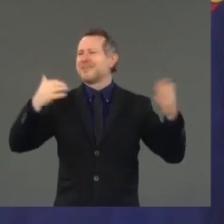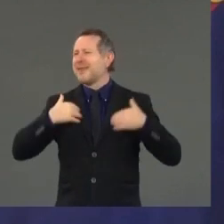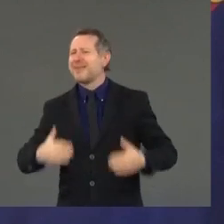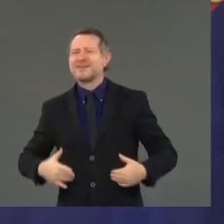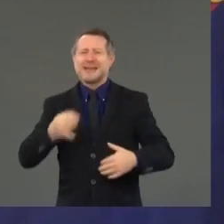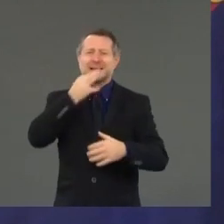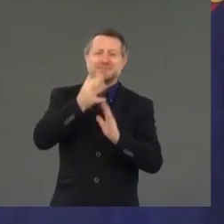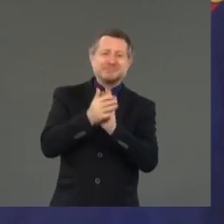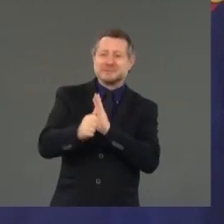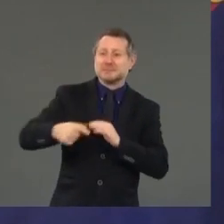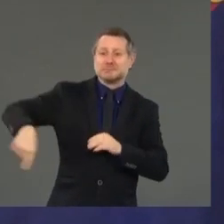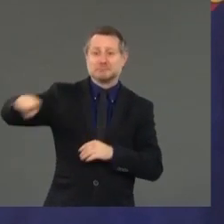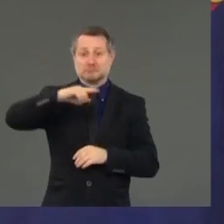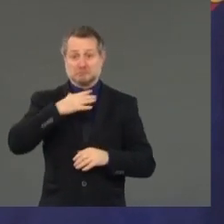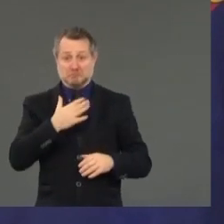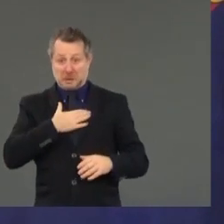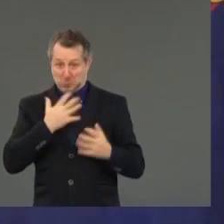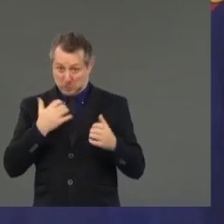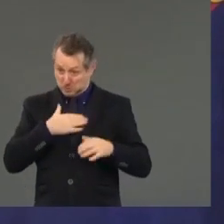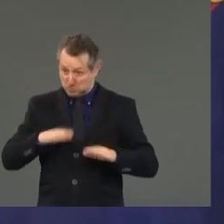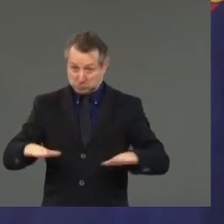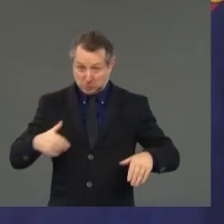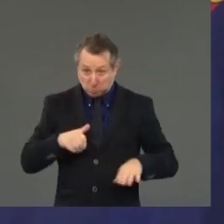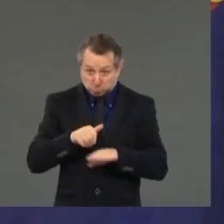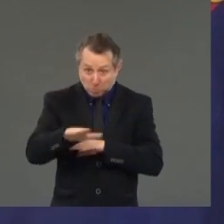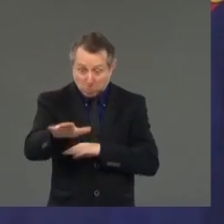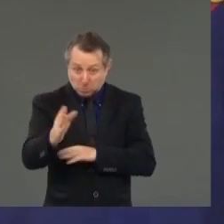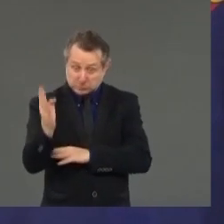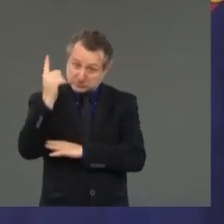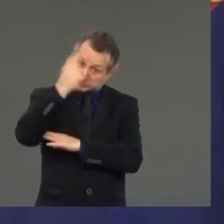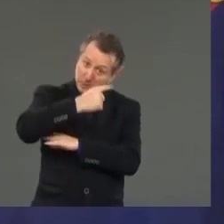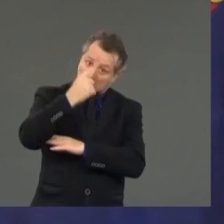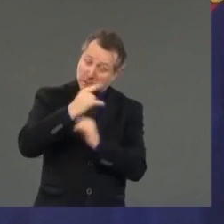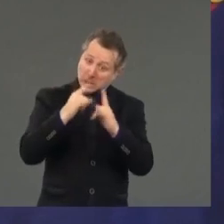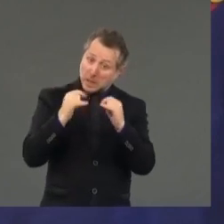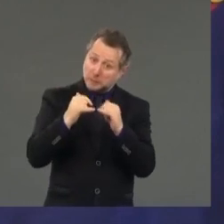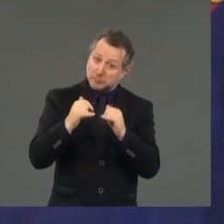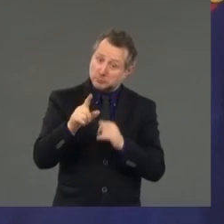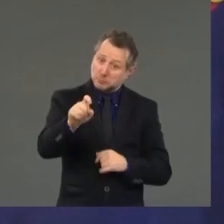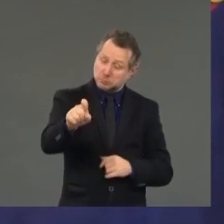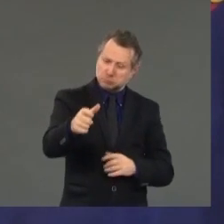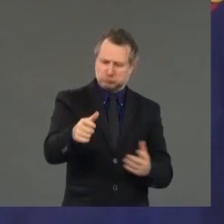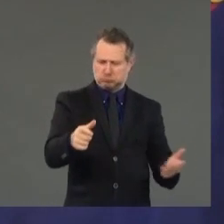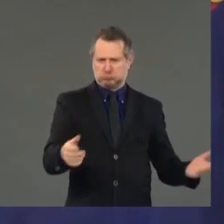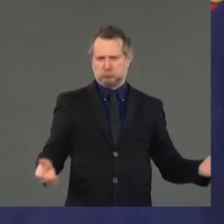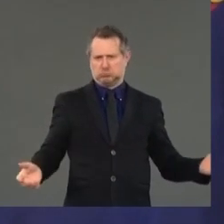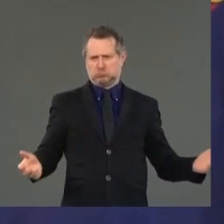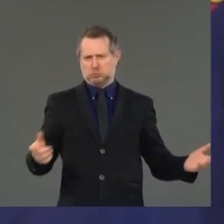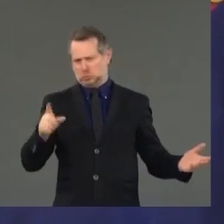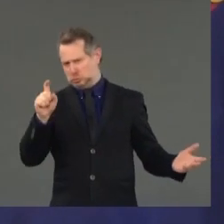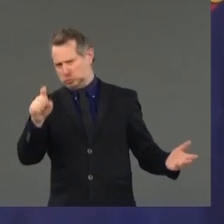I SAID, LET'S PUT IT THIS WAY, I WANT TO SEND MY CHILDREN TO DAY